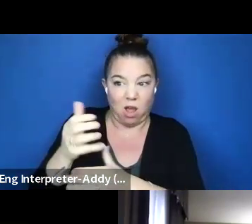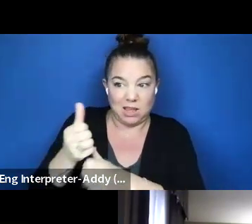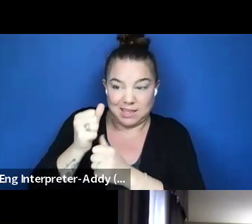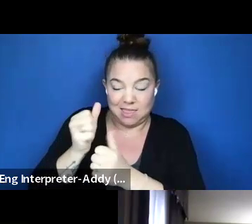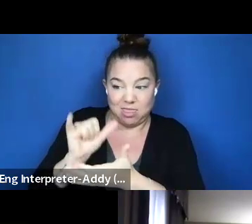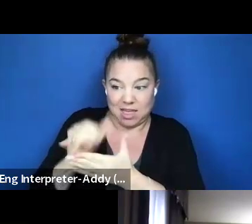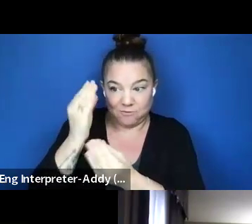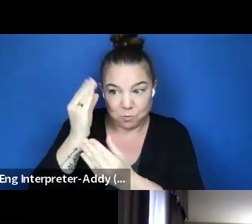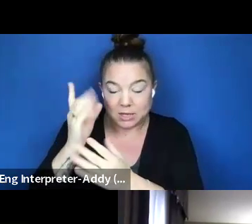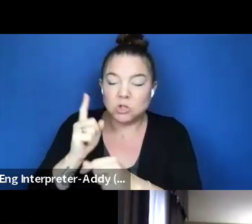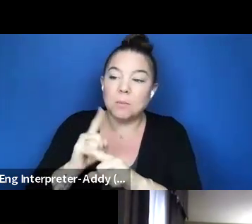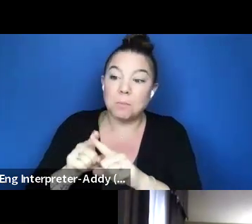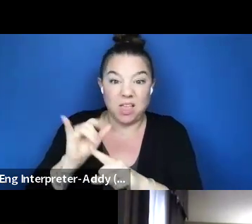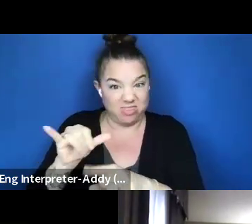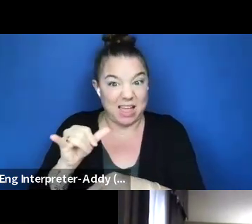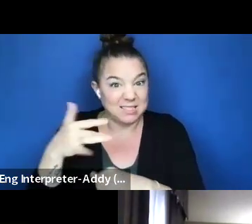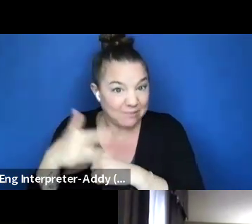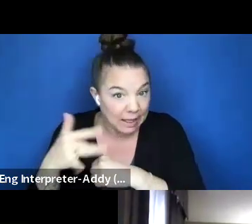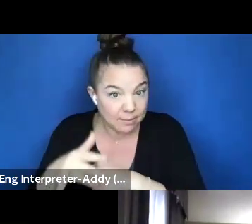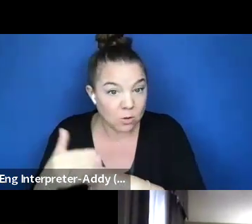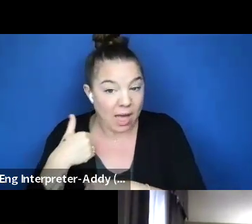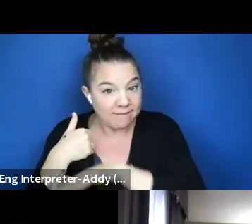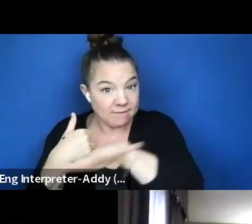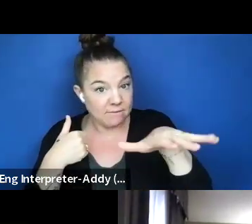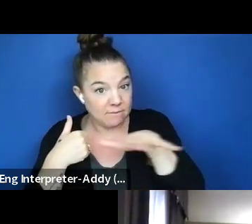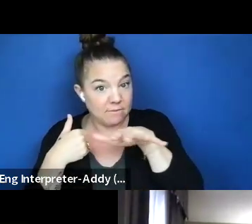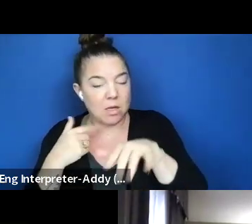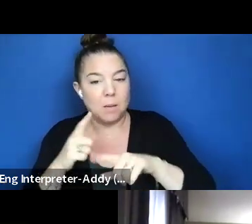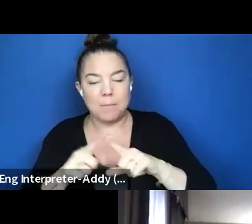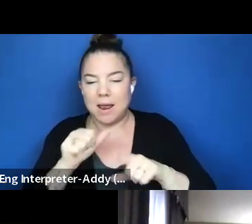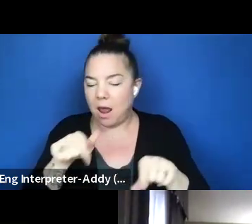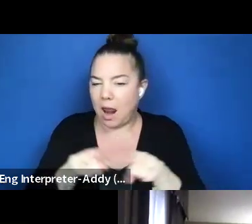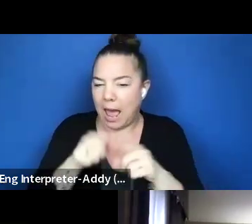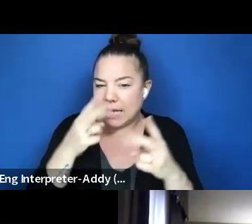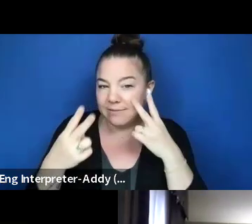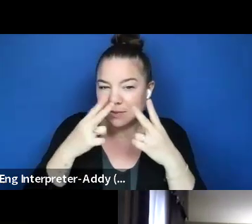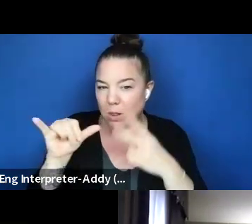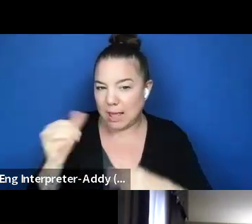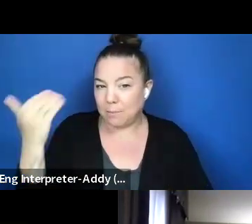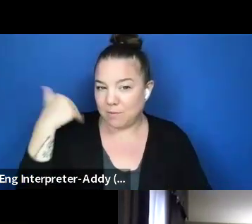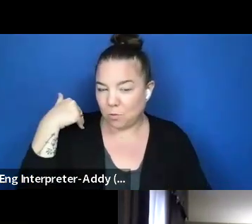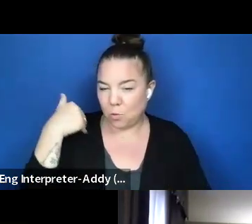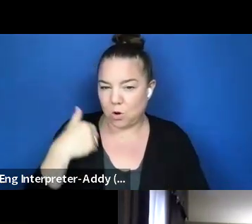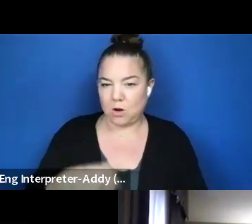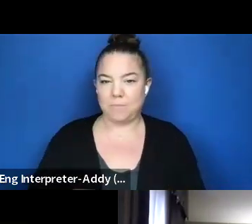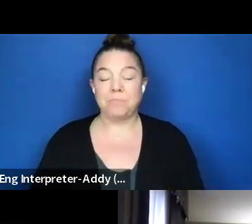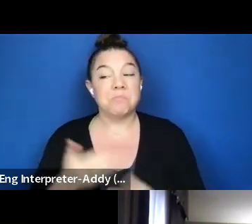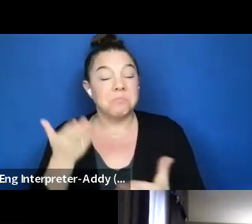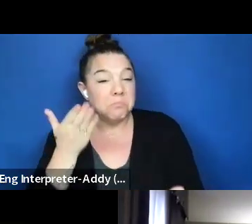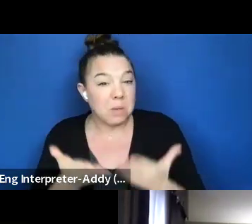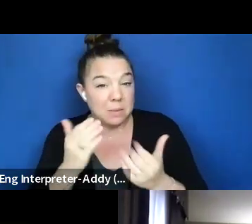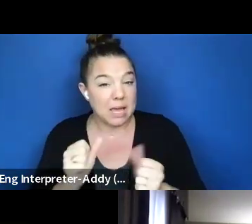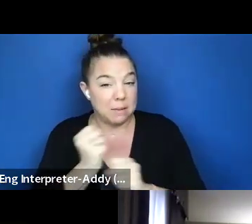Leelynn Brady: it's bit. It's out there. So it's just not as visible as it was in the in the past, which I'm hoping that we can make it more visible in the future.